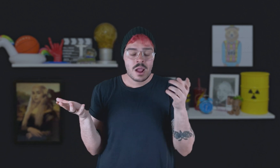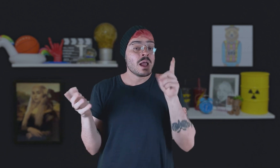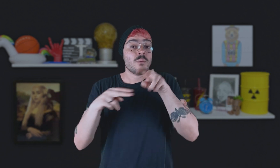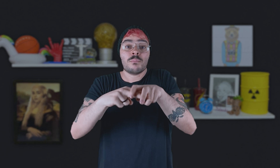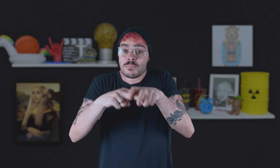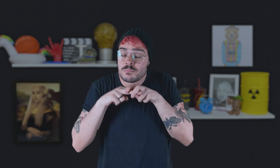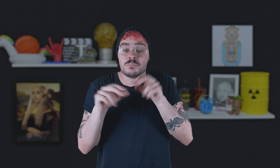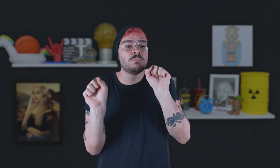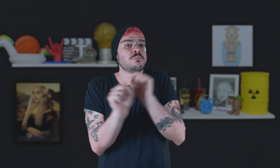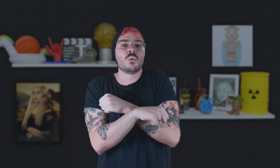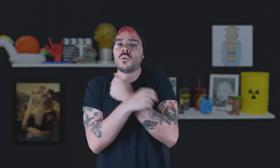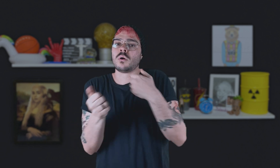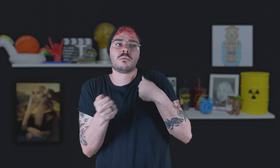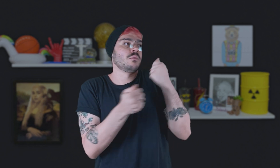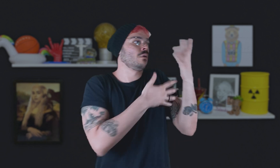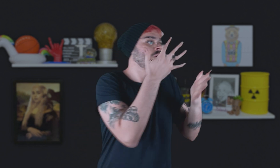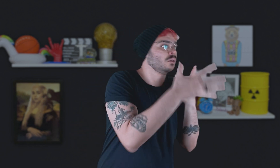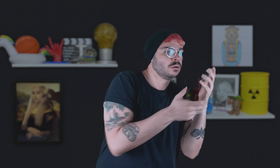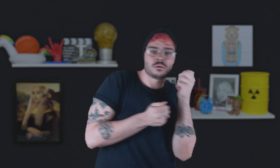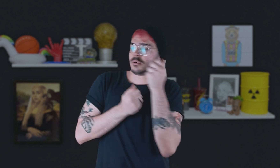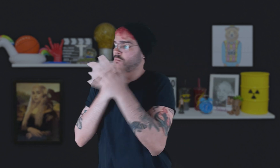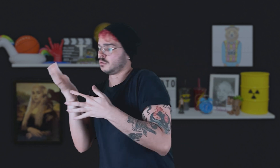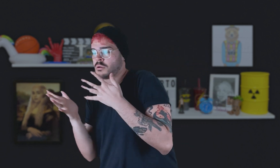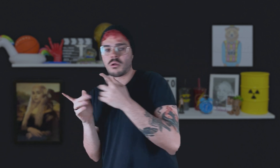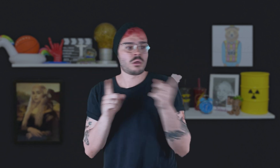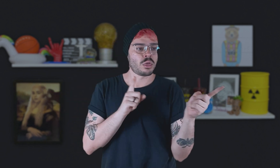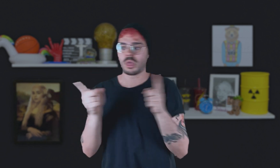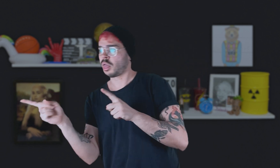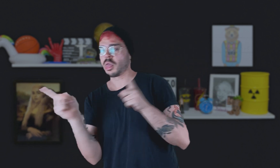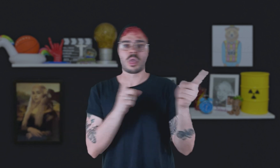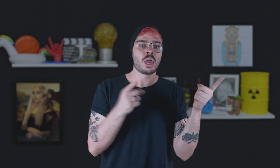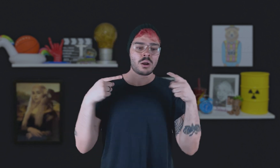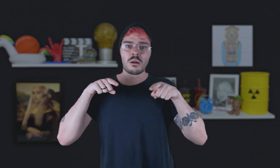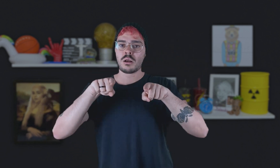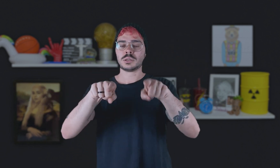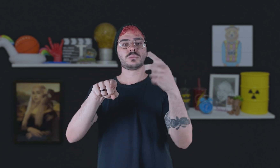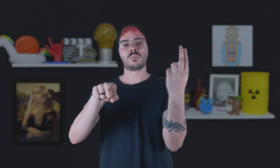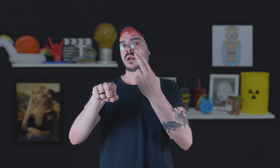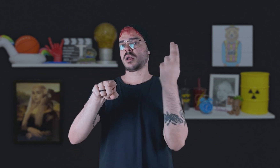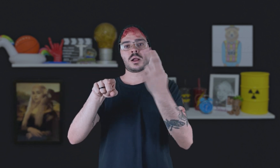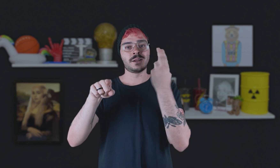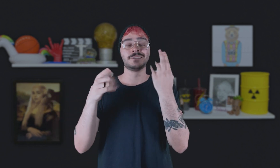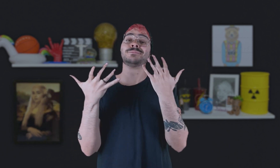It's impossible to tell the two stories together because they happened at the same time, you know?